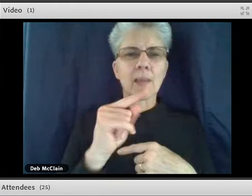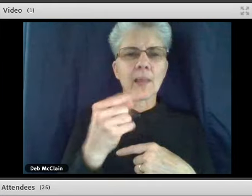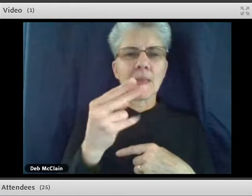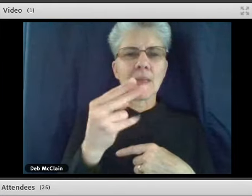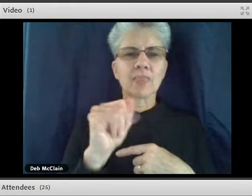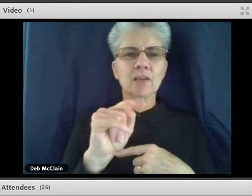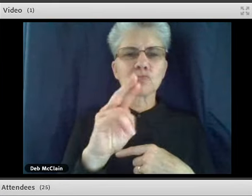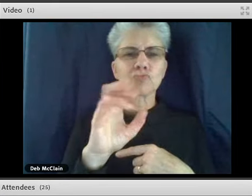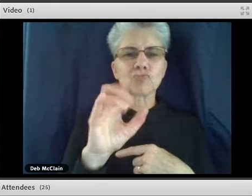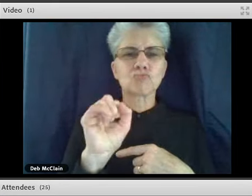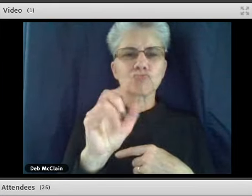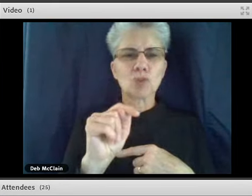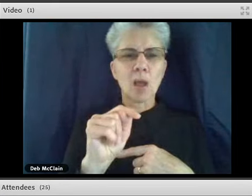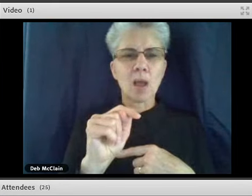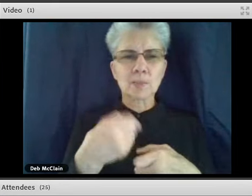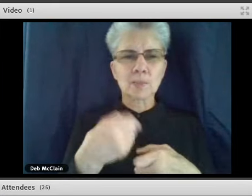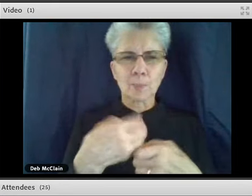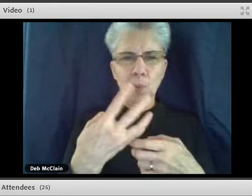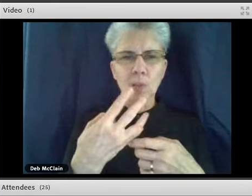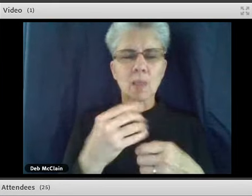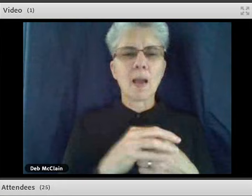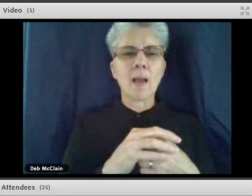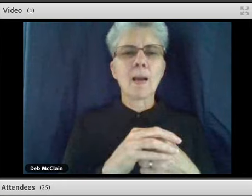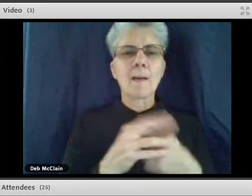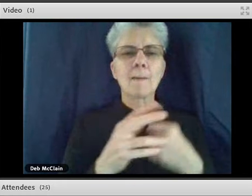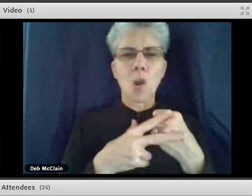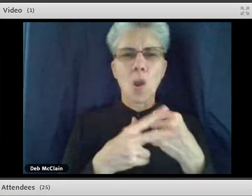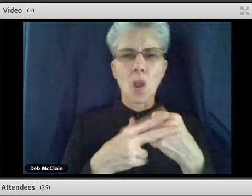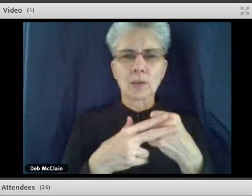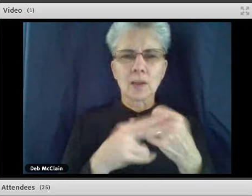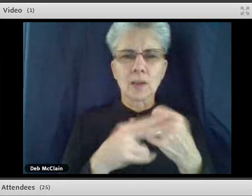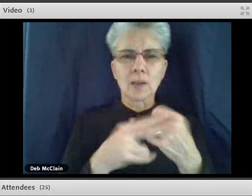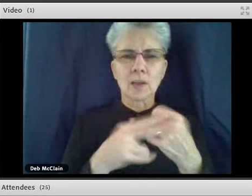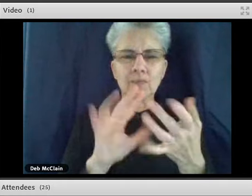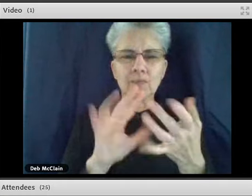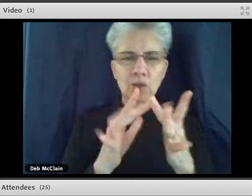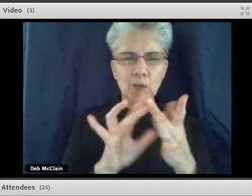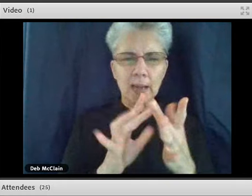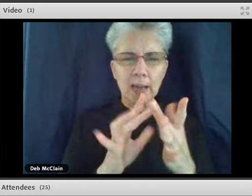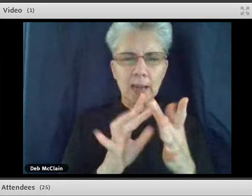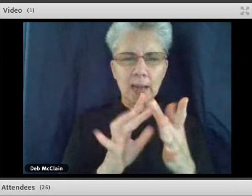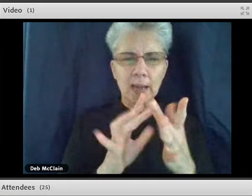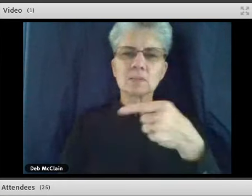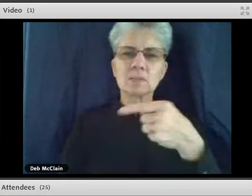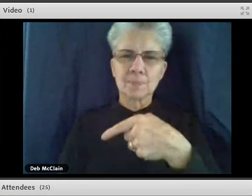Happy Trust. Again, I just kind of did a search for "breast cancer." Internet Archive, "disabilities."